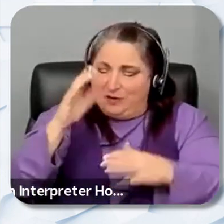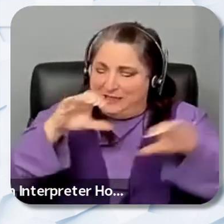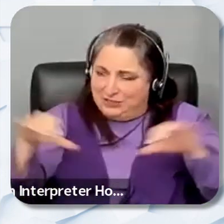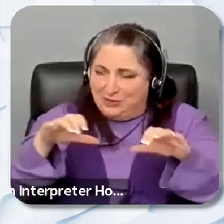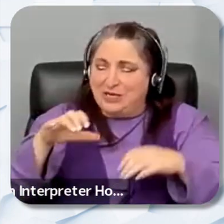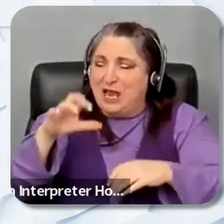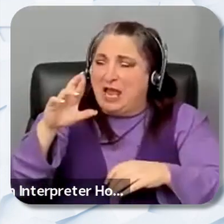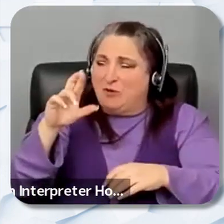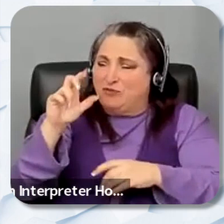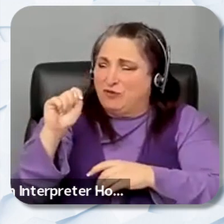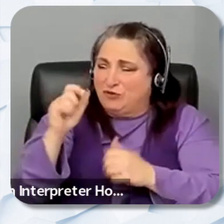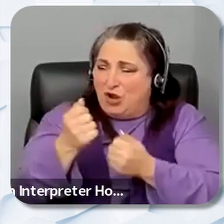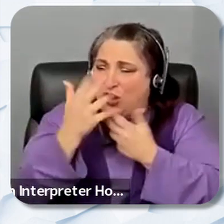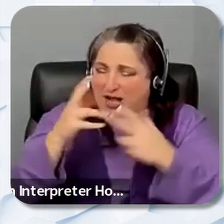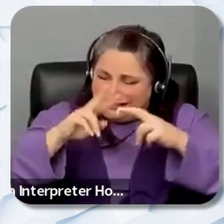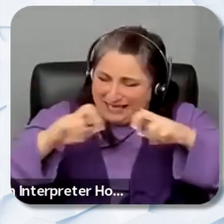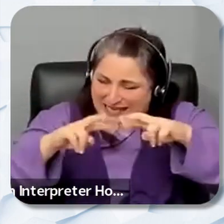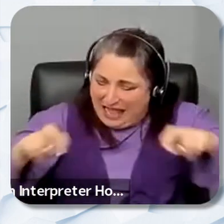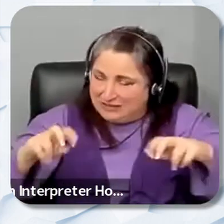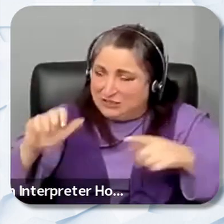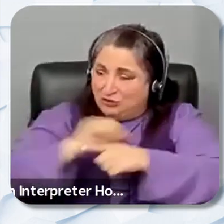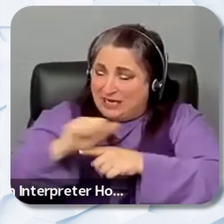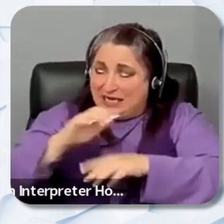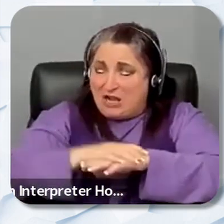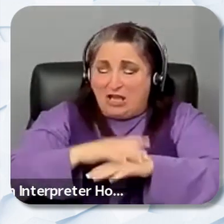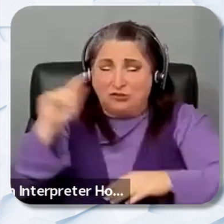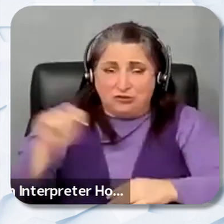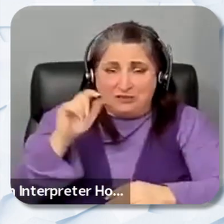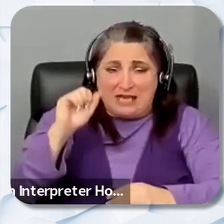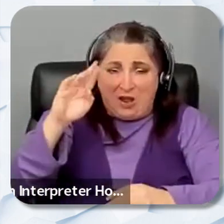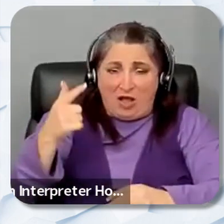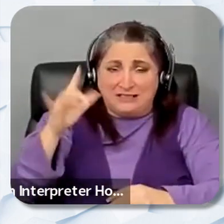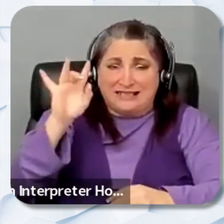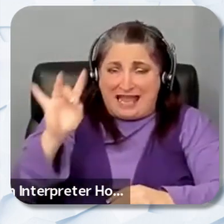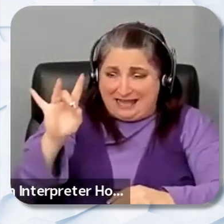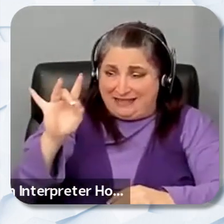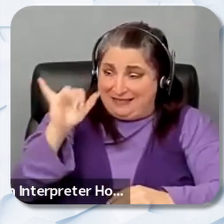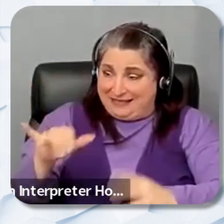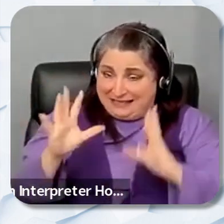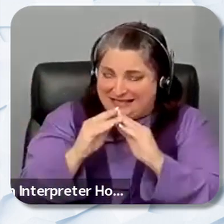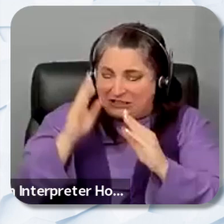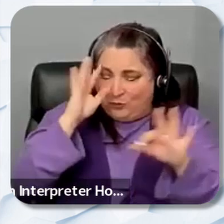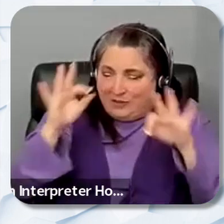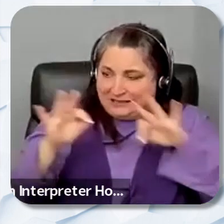analysis training On Tuesday, August 8th. This session will explain how to conduct a